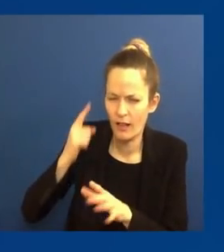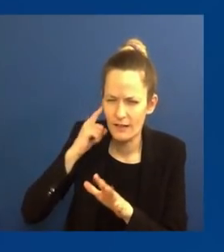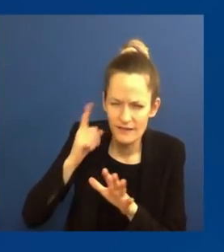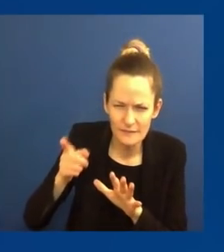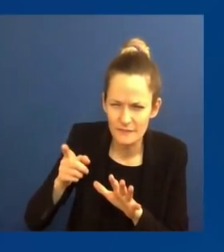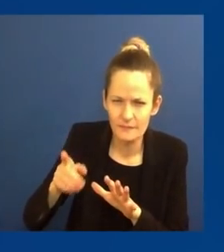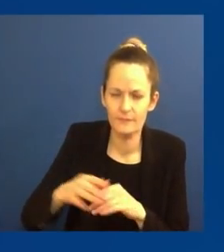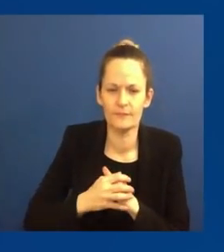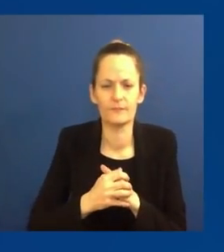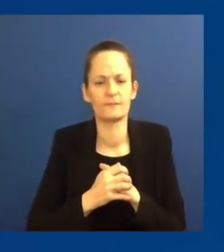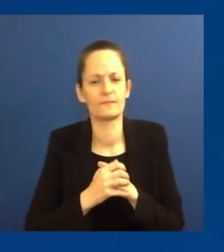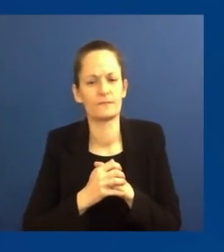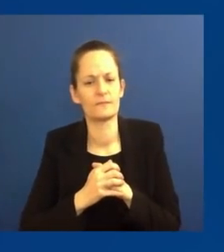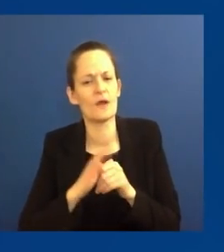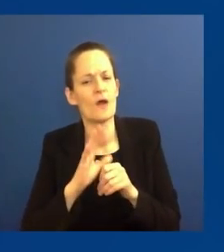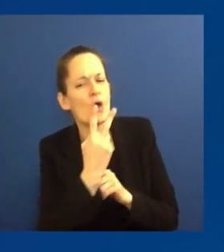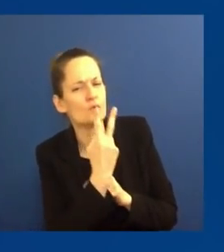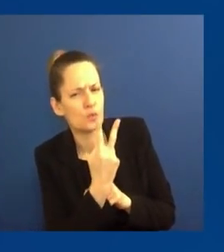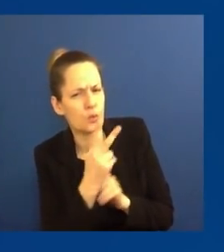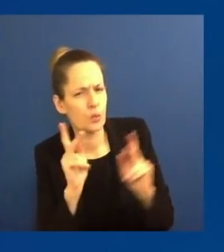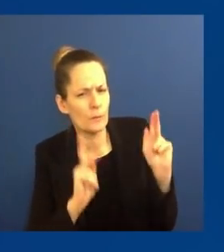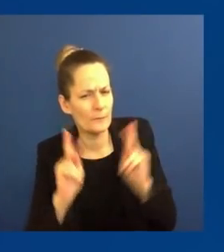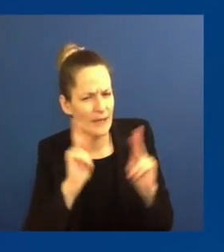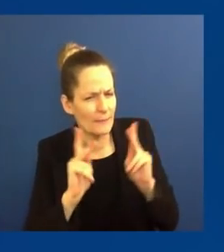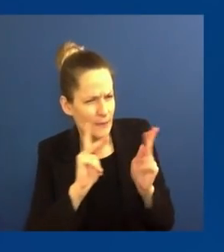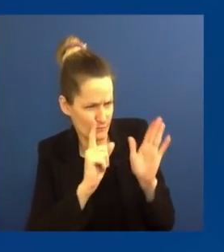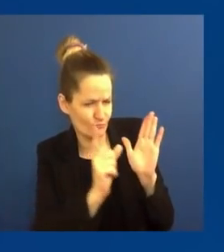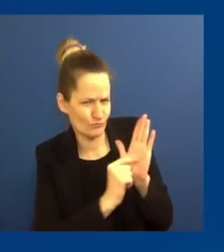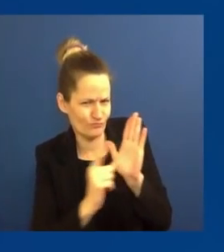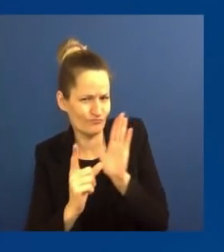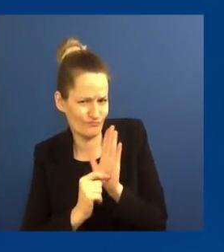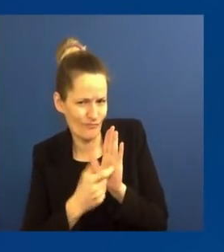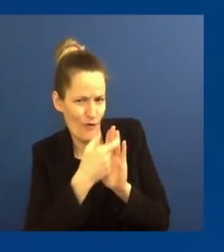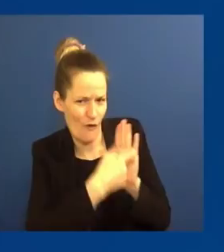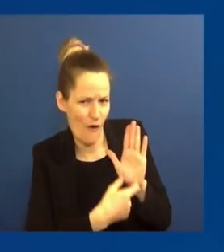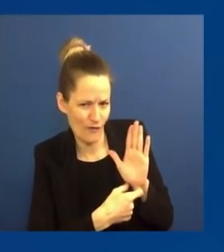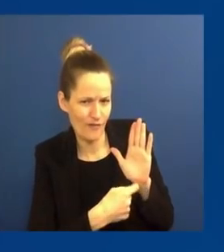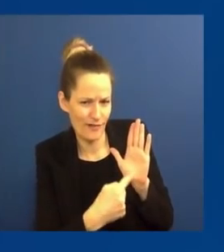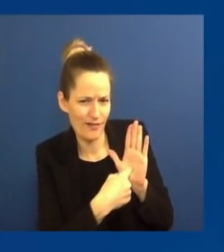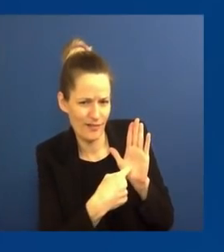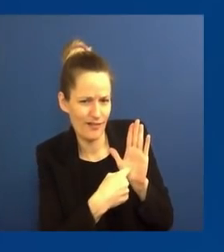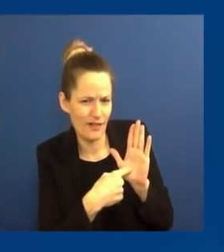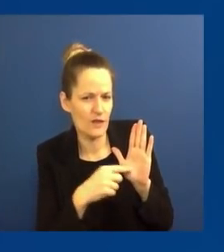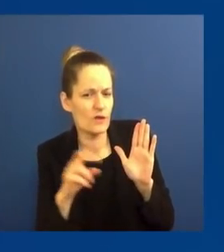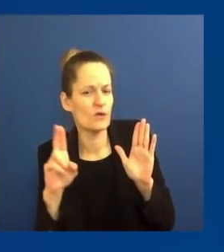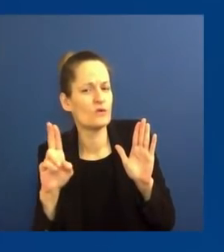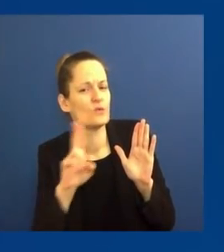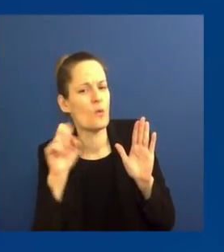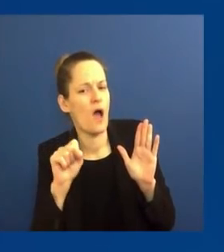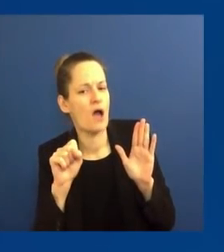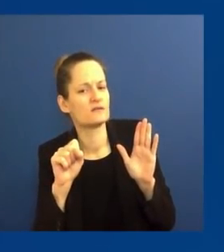arguing that the U.S. should move toward tracking COVID, influenza, RSV,